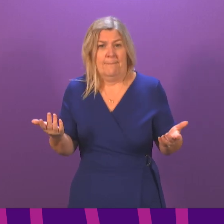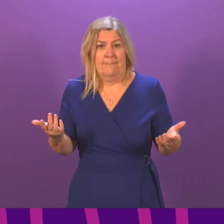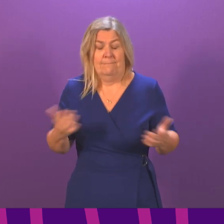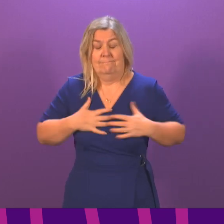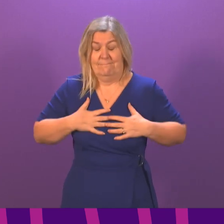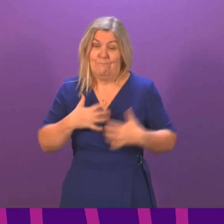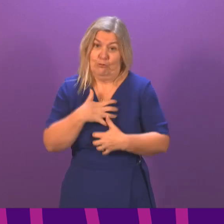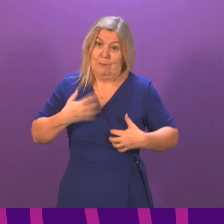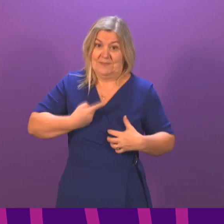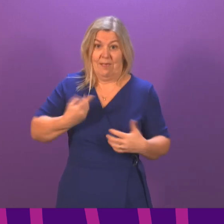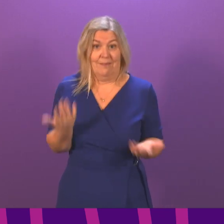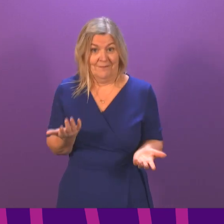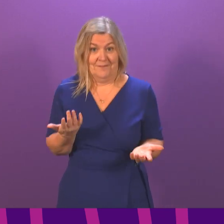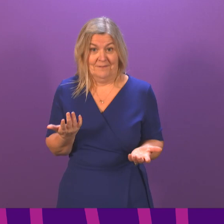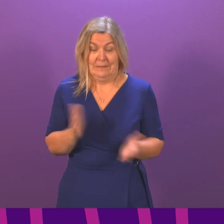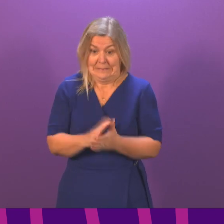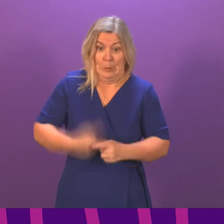frustrated that things cannot go more quickly.